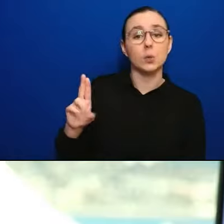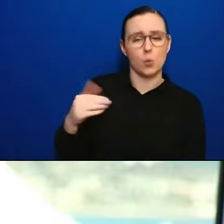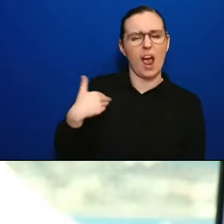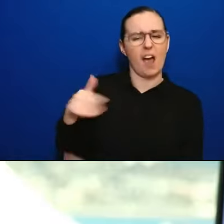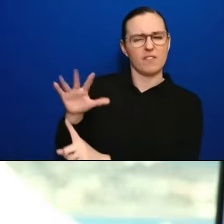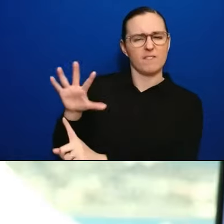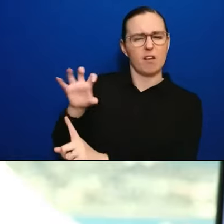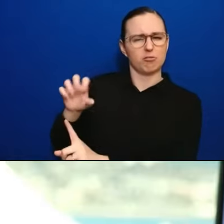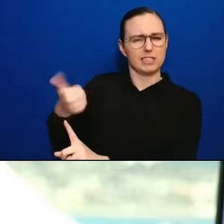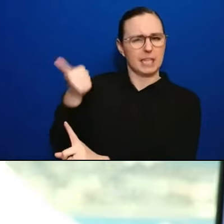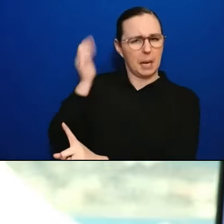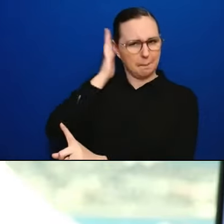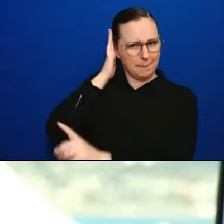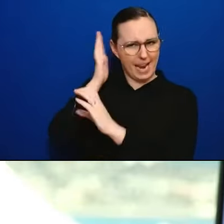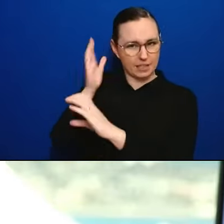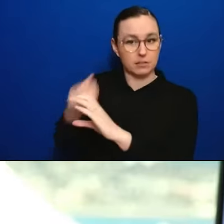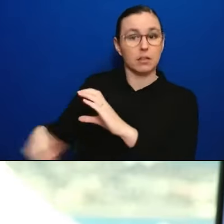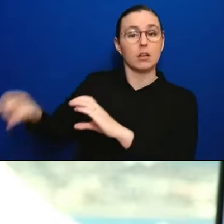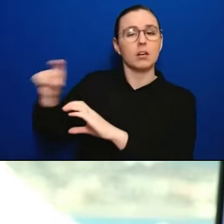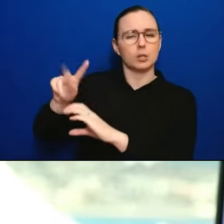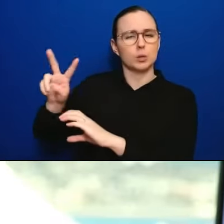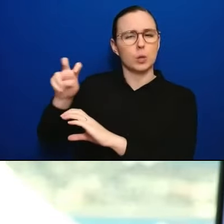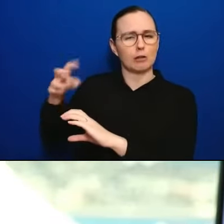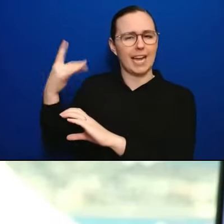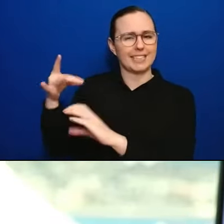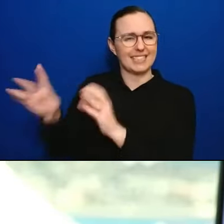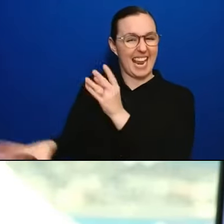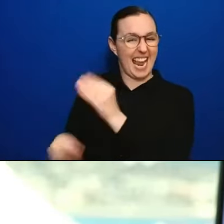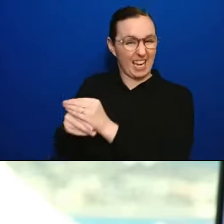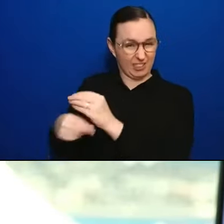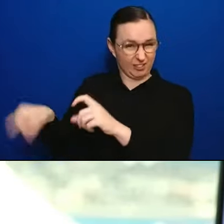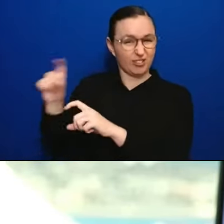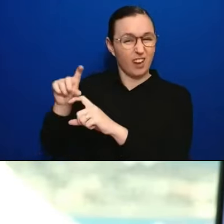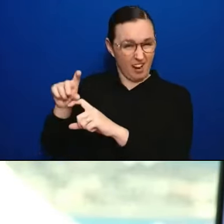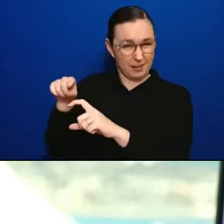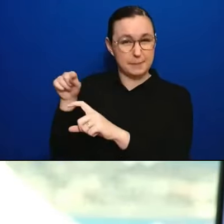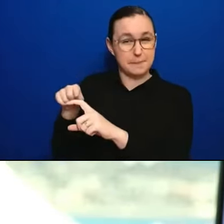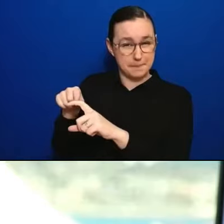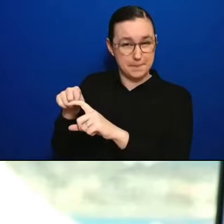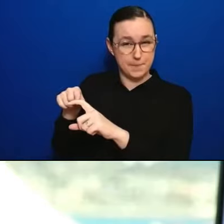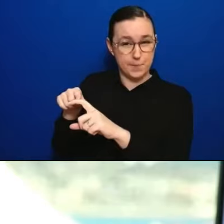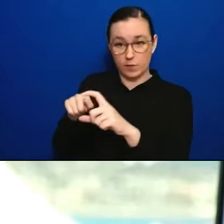lot of people. In terms of critical care, we